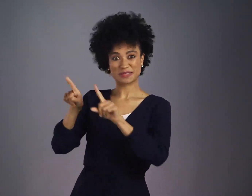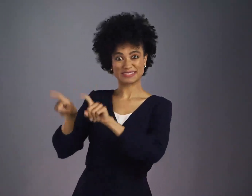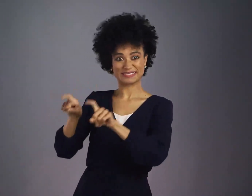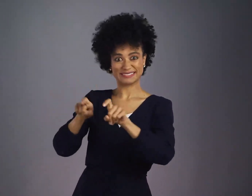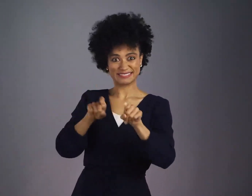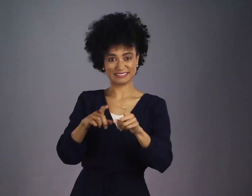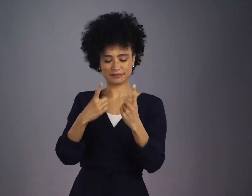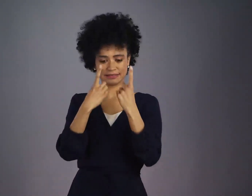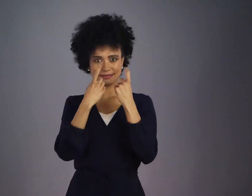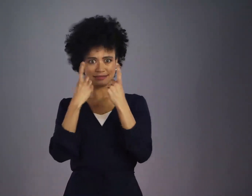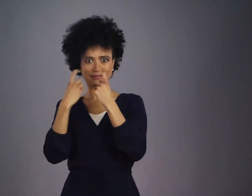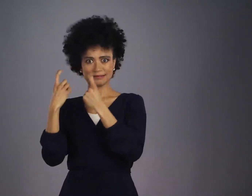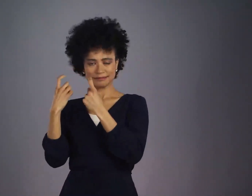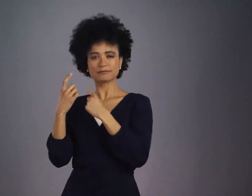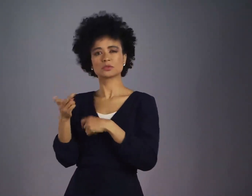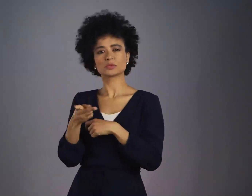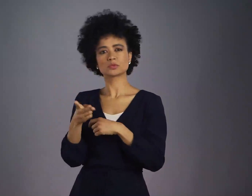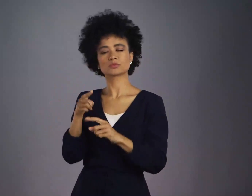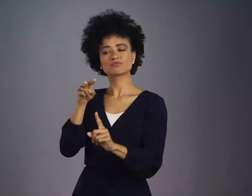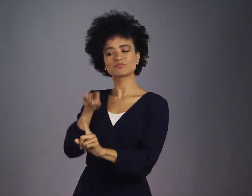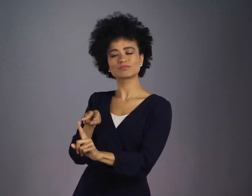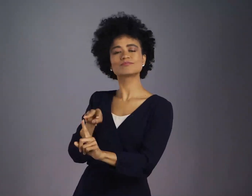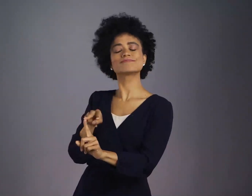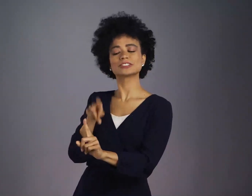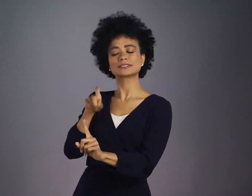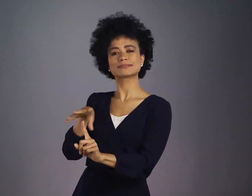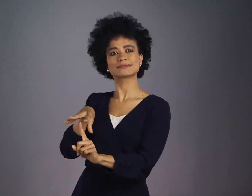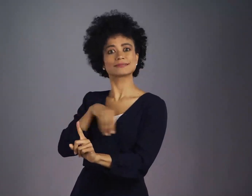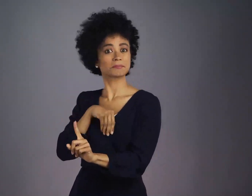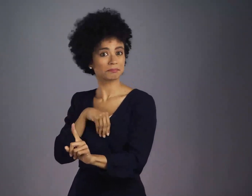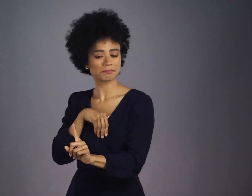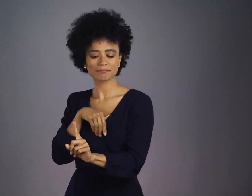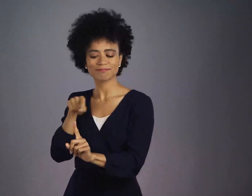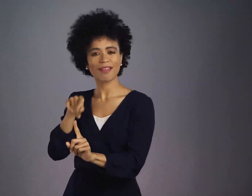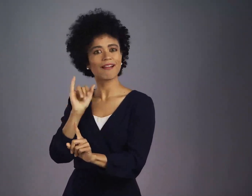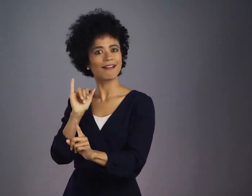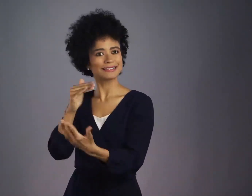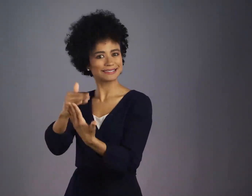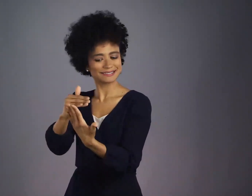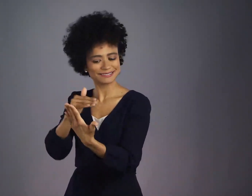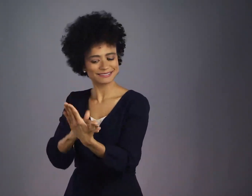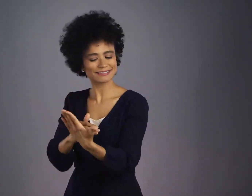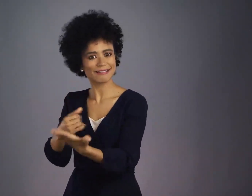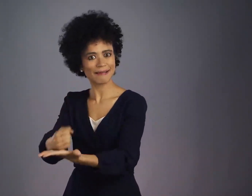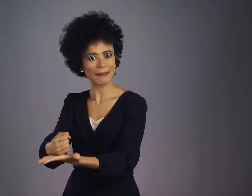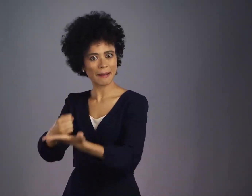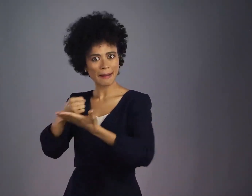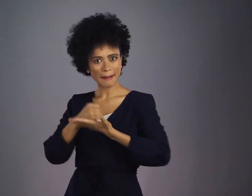These work-outs should be regarded as part of your education, for thus you will be learning to live.